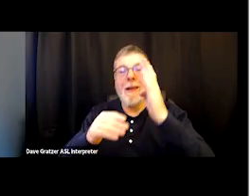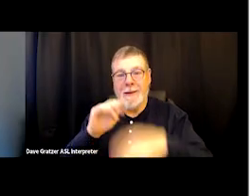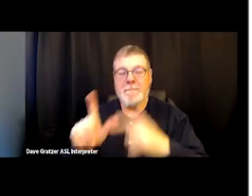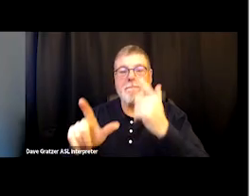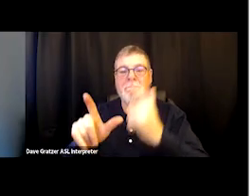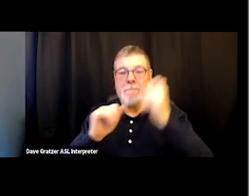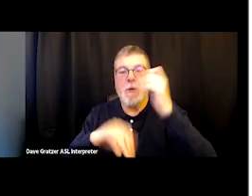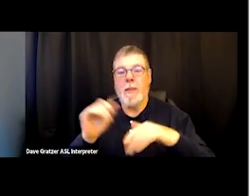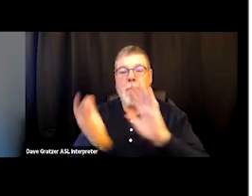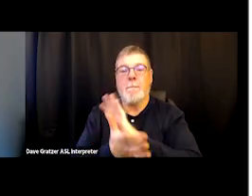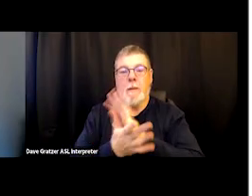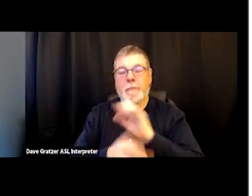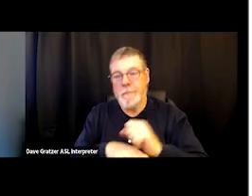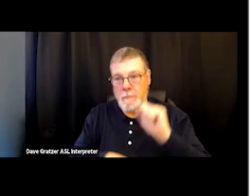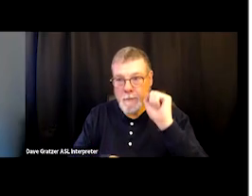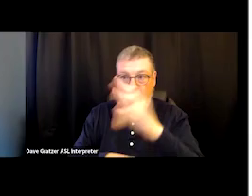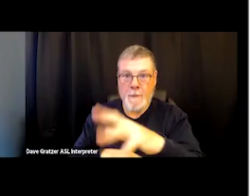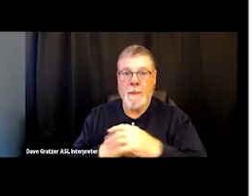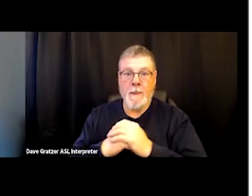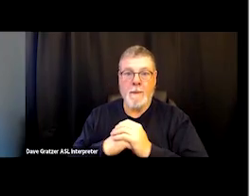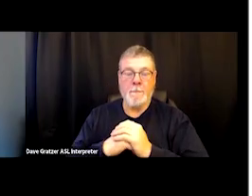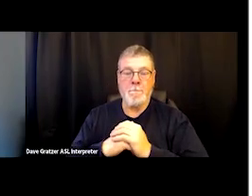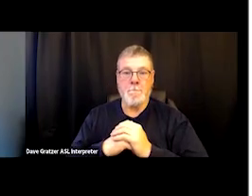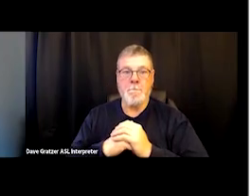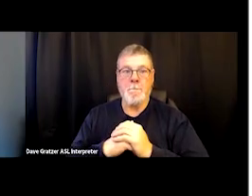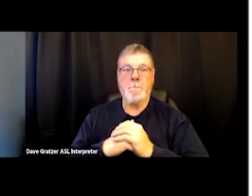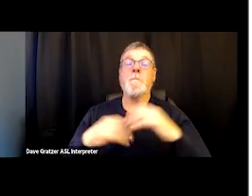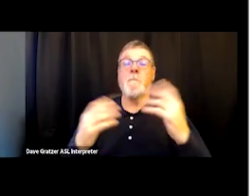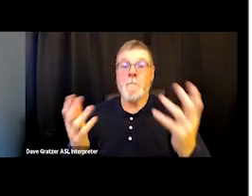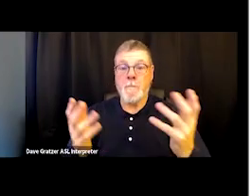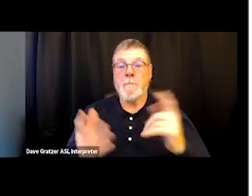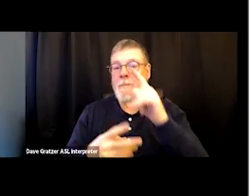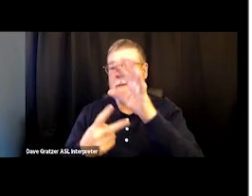than submitting the-3288 in most cases. So you can choose either option,